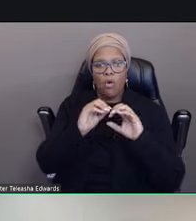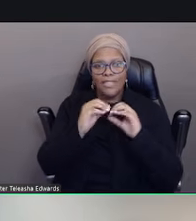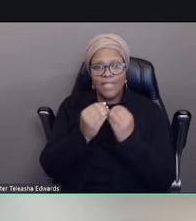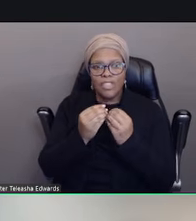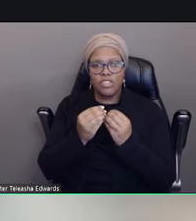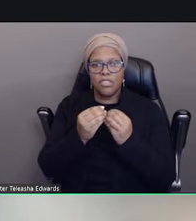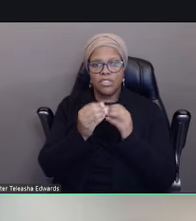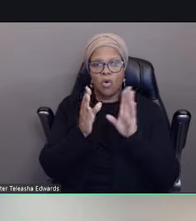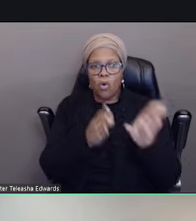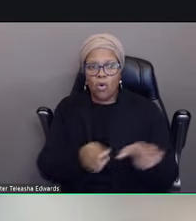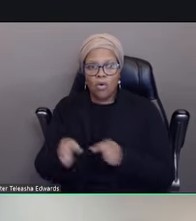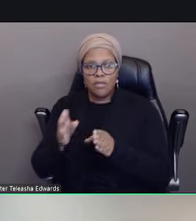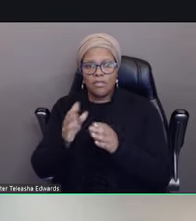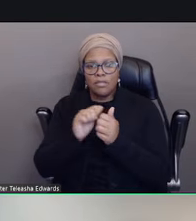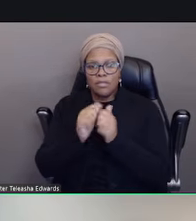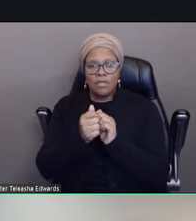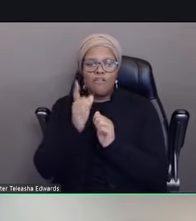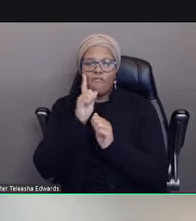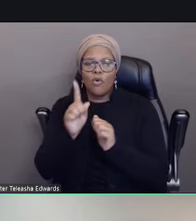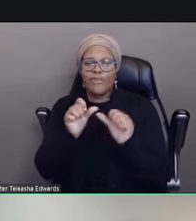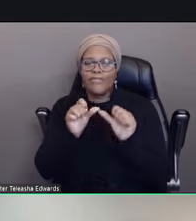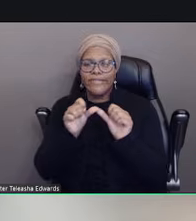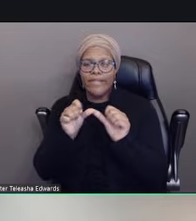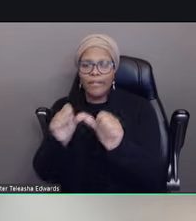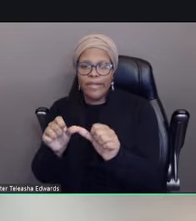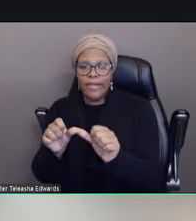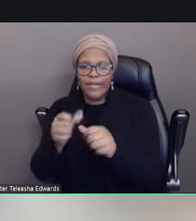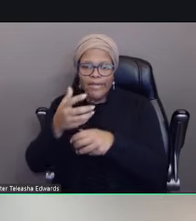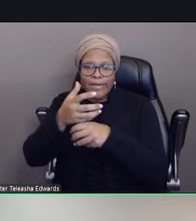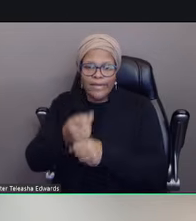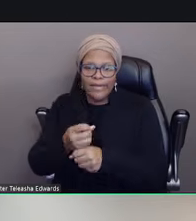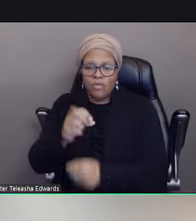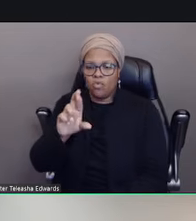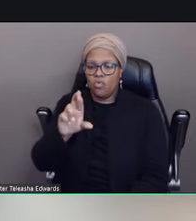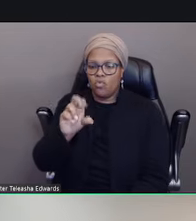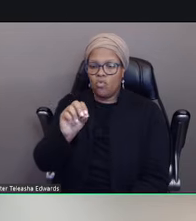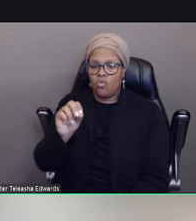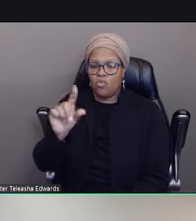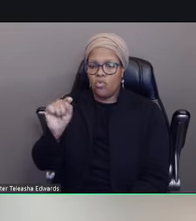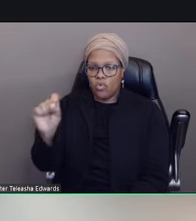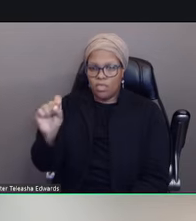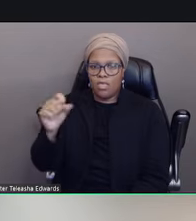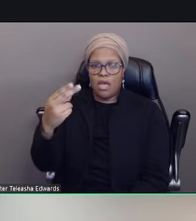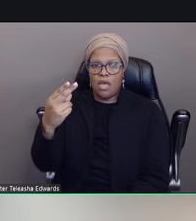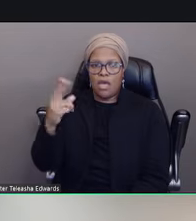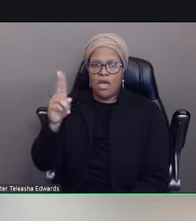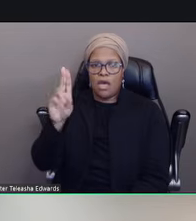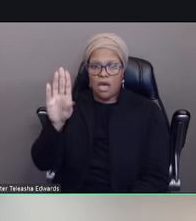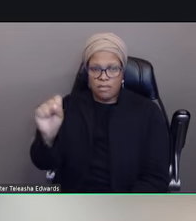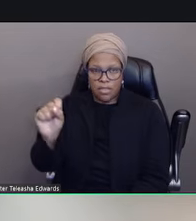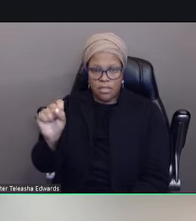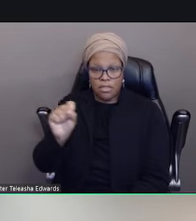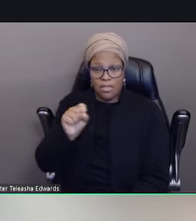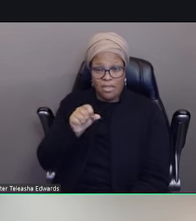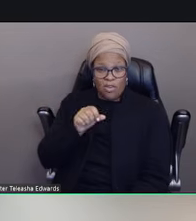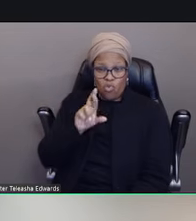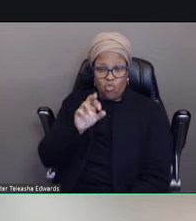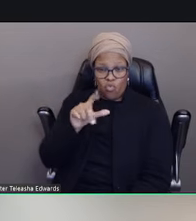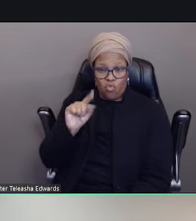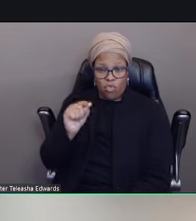for sustainability. So, it's ROOTS Hubs. These are regionally, locally governed networks of